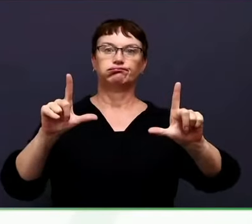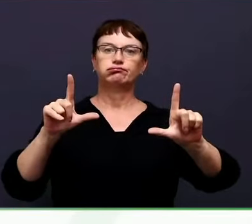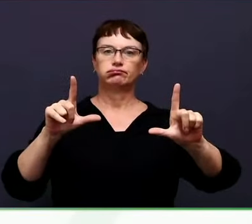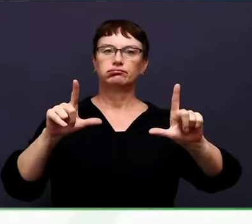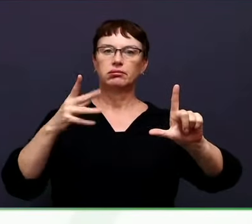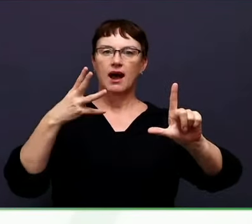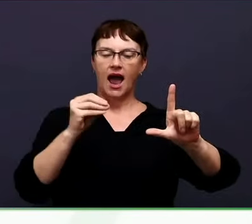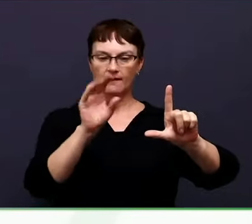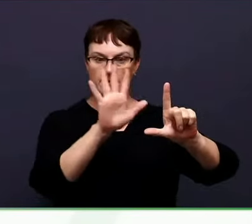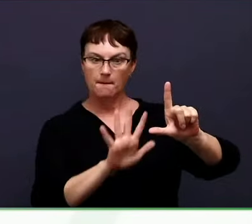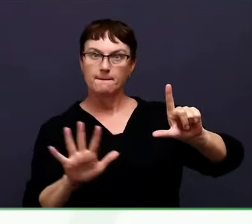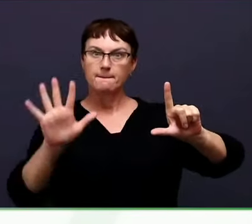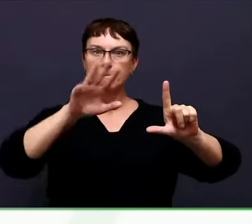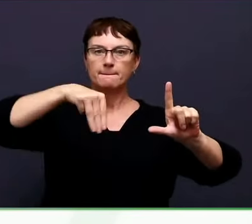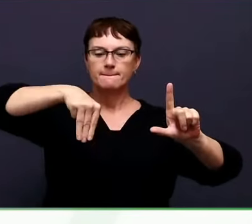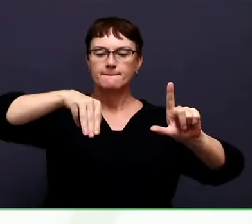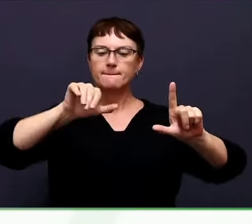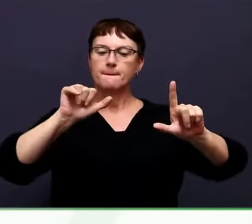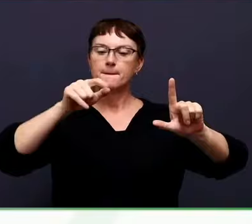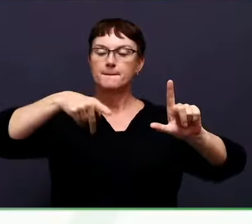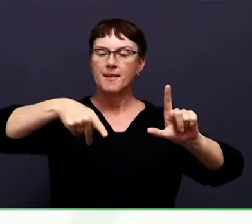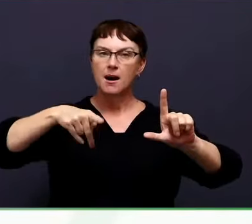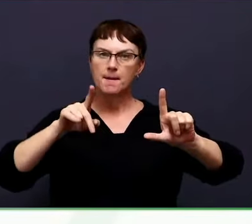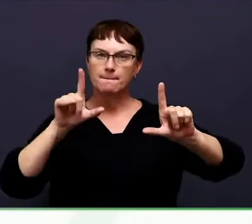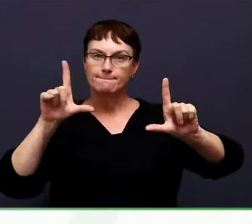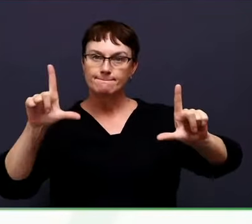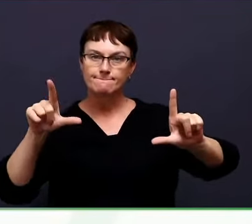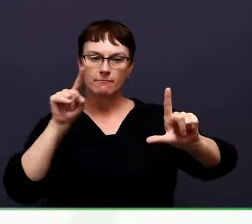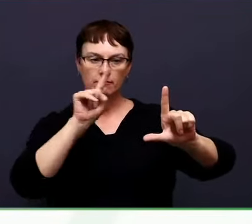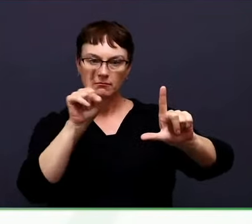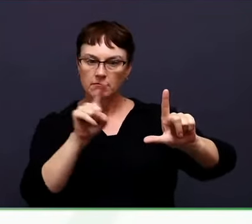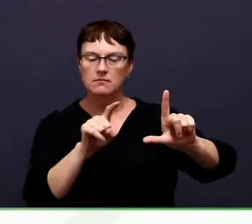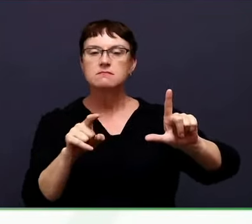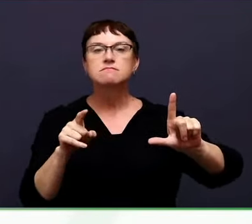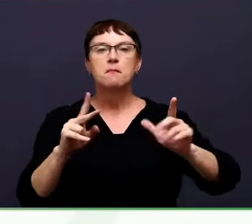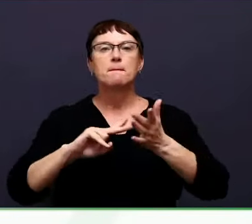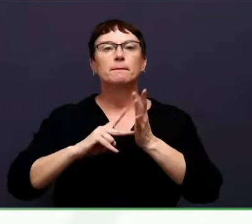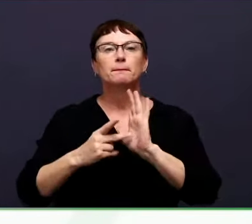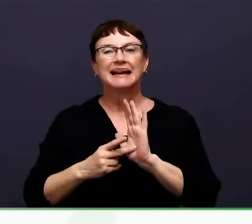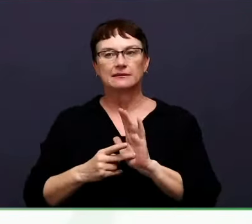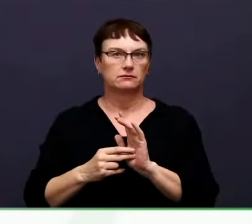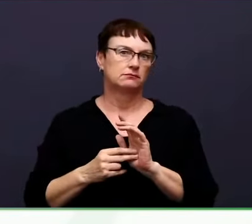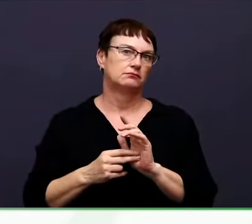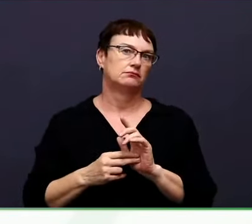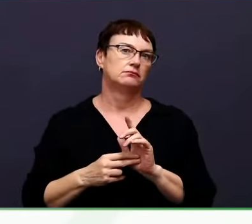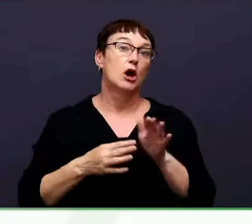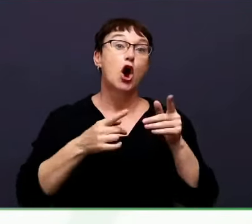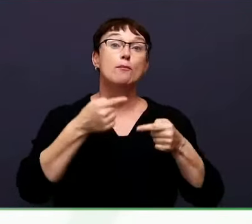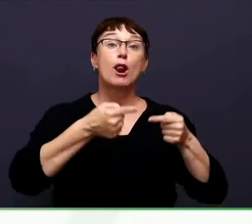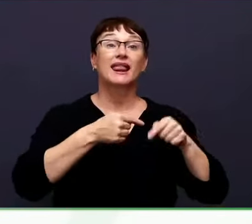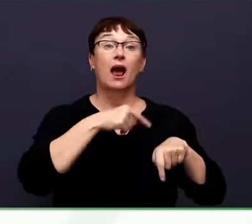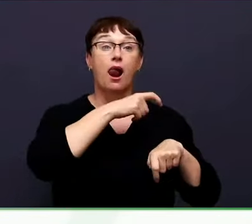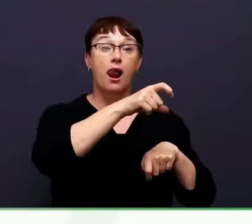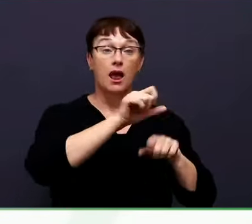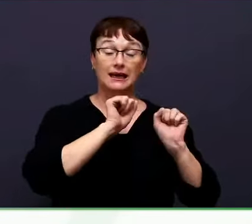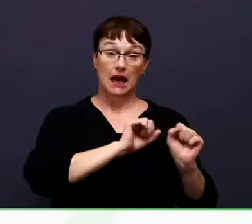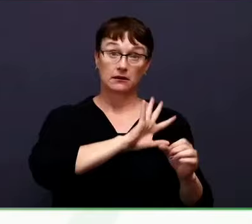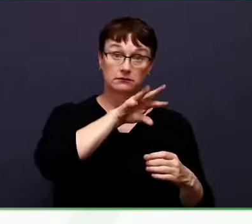2015 with questions online for politicians to answer. Swedish electoral district on levels even bring different